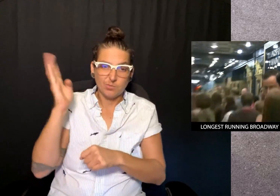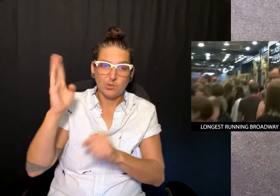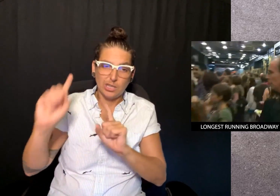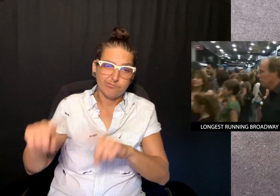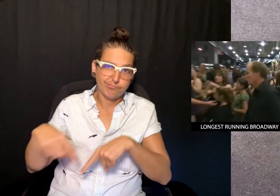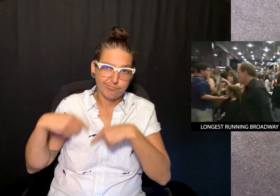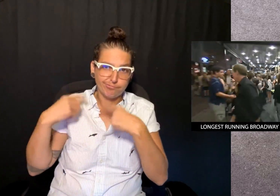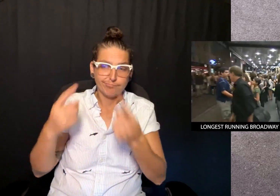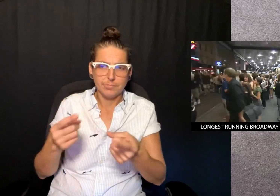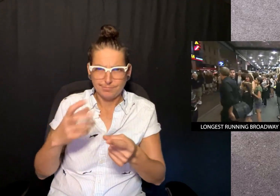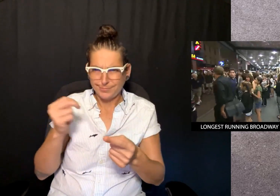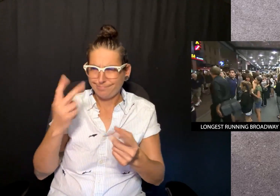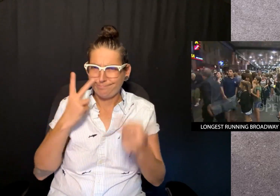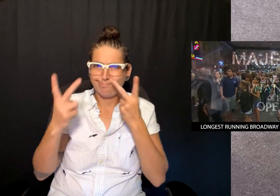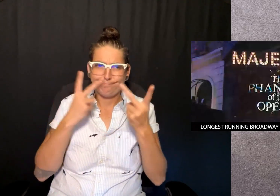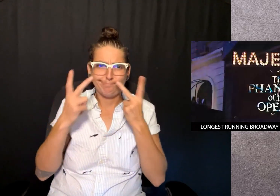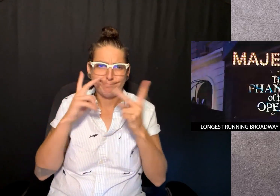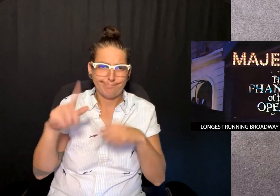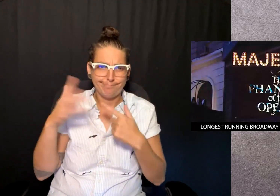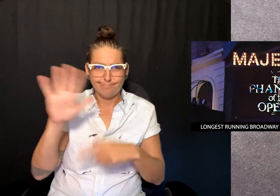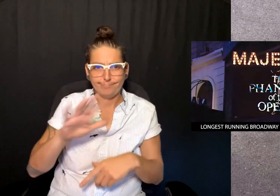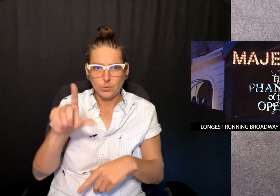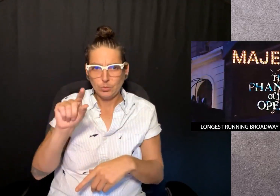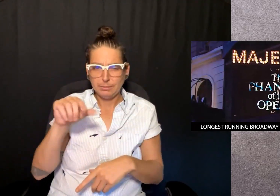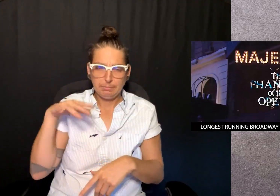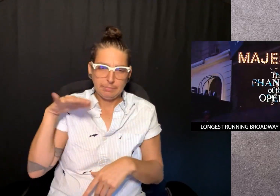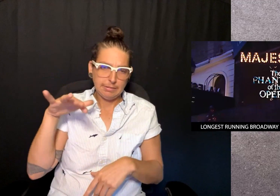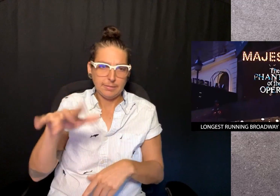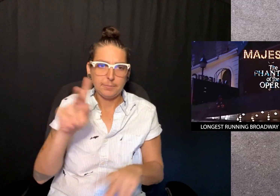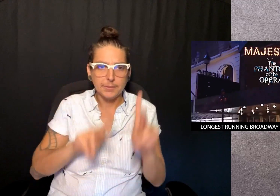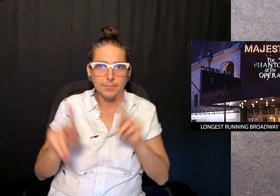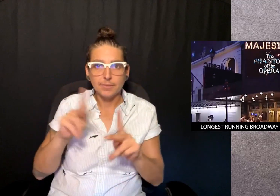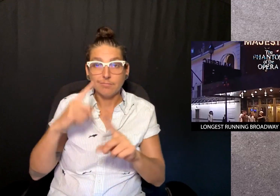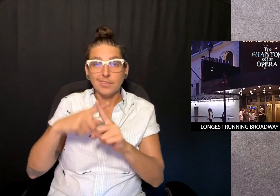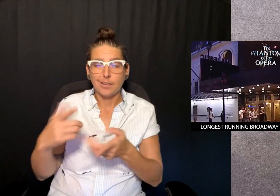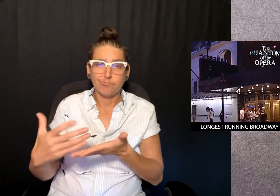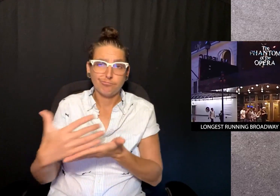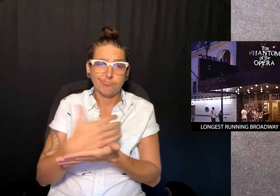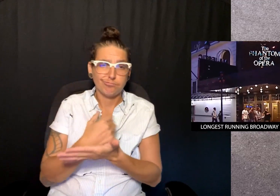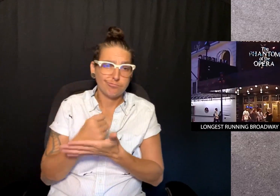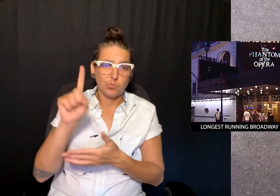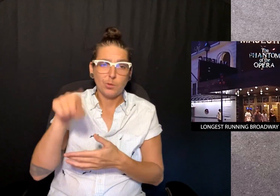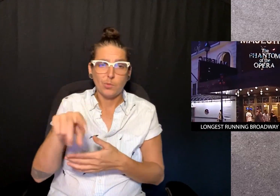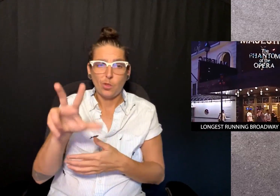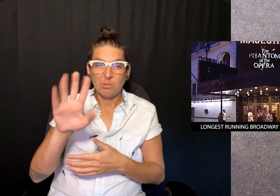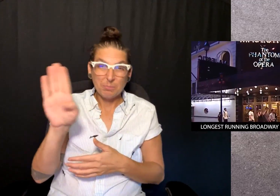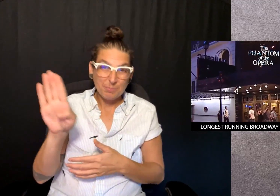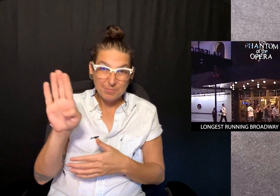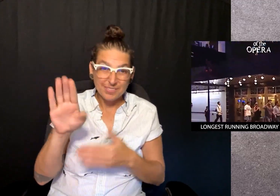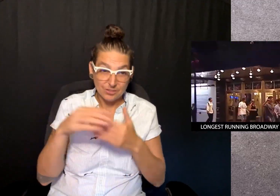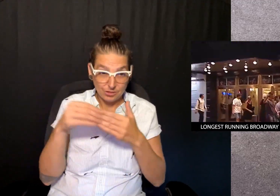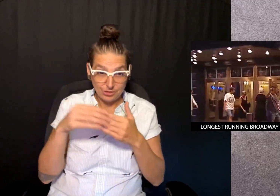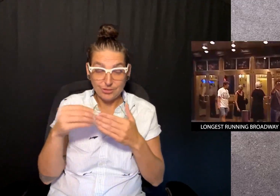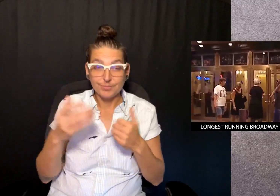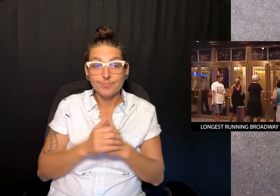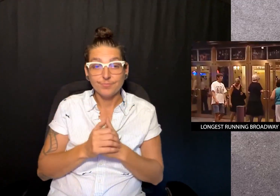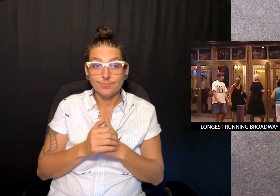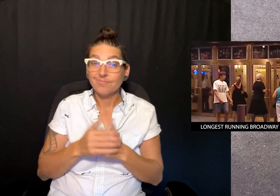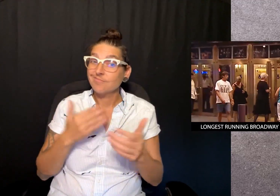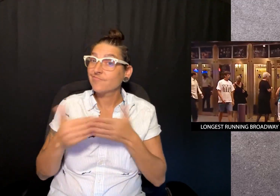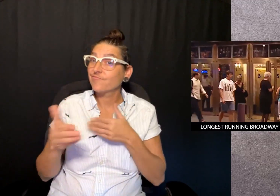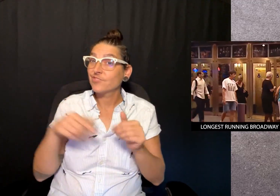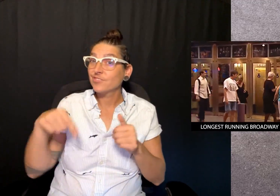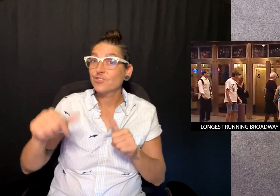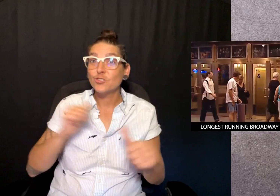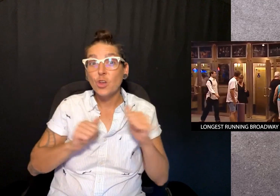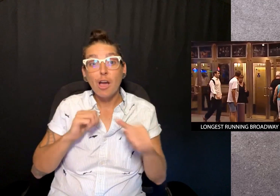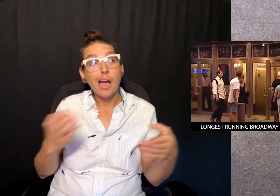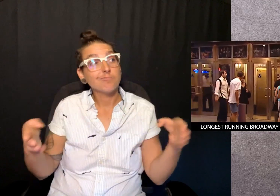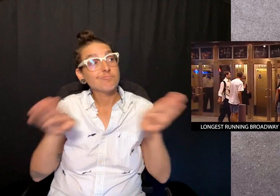Broadway it has been seen by nearly 20 million people and grossed $1.3 billion even though